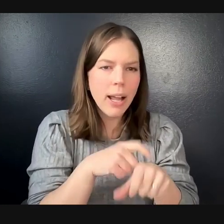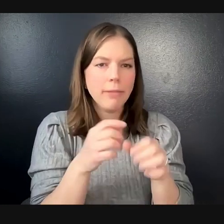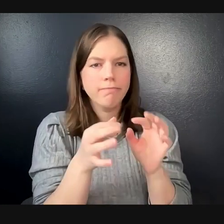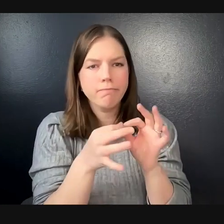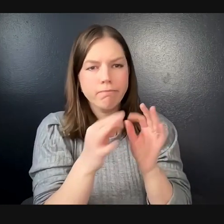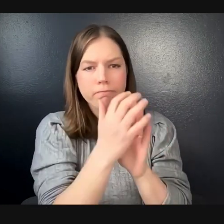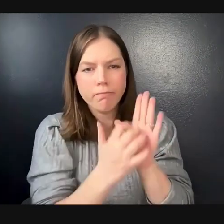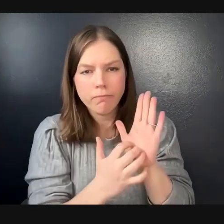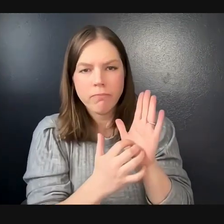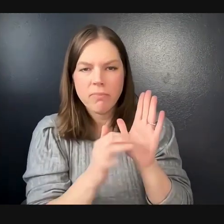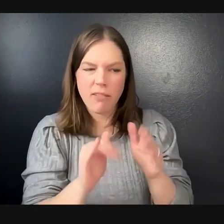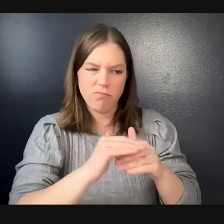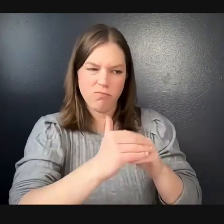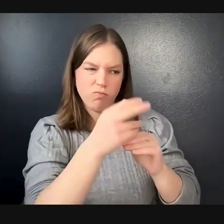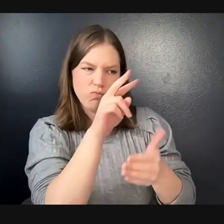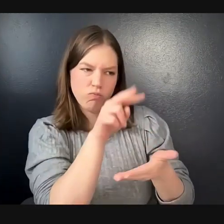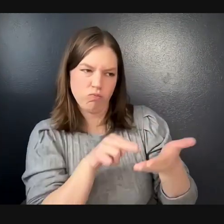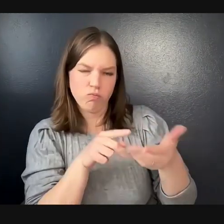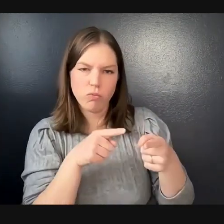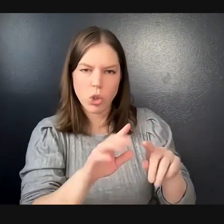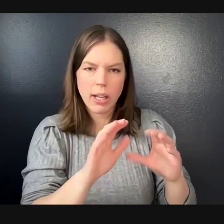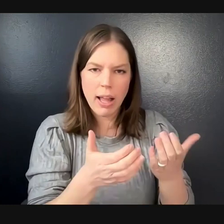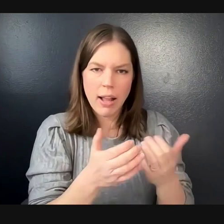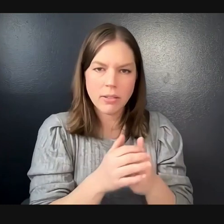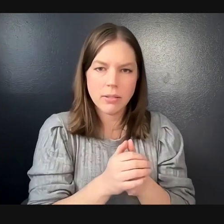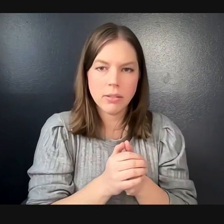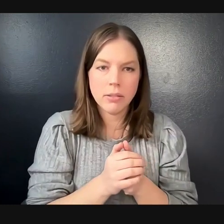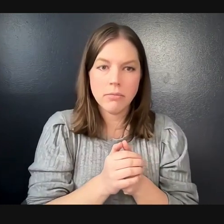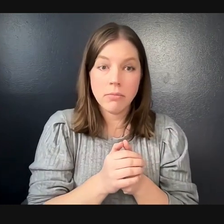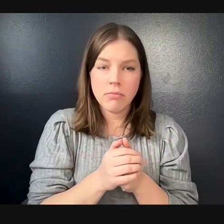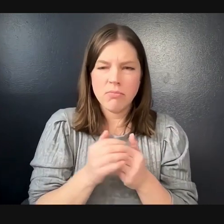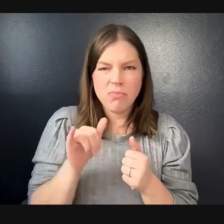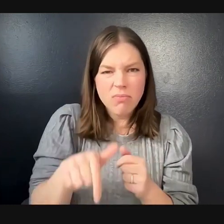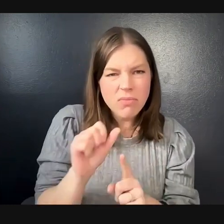CART is the real-time text transcript that can be read on a laptop.